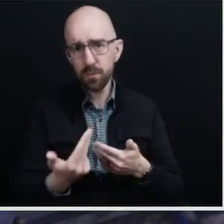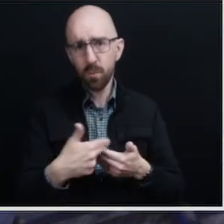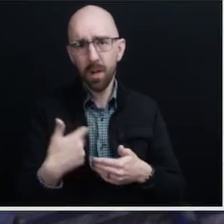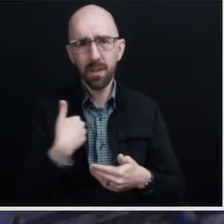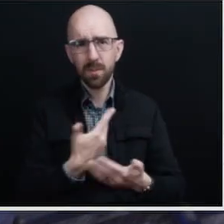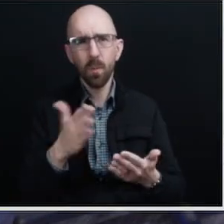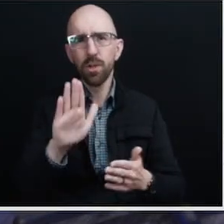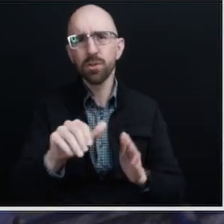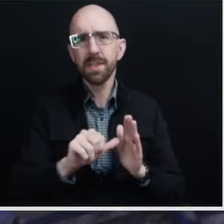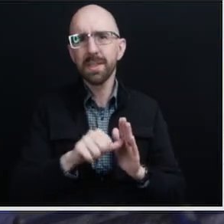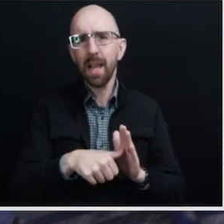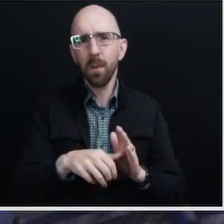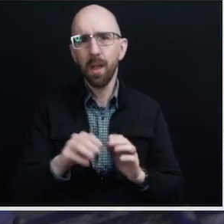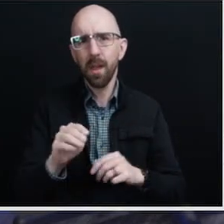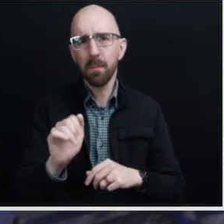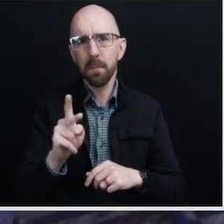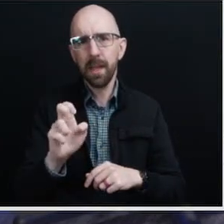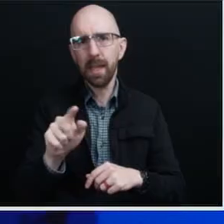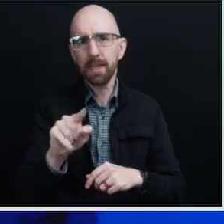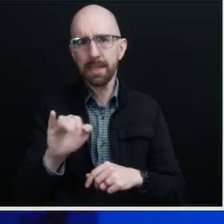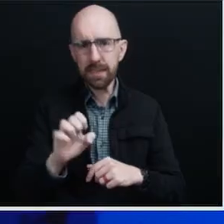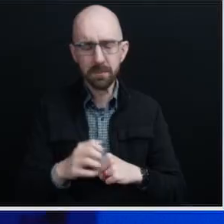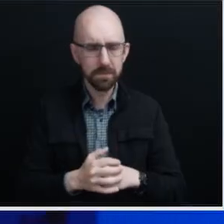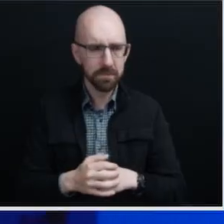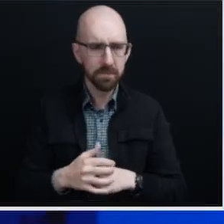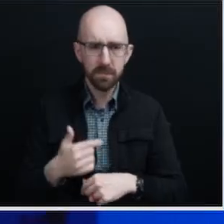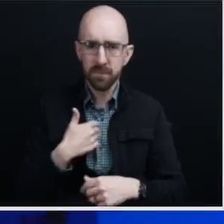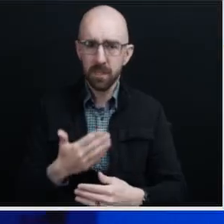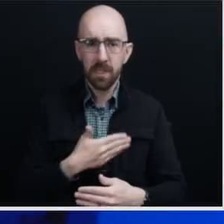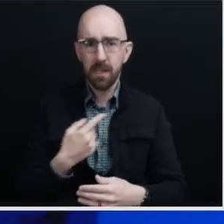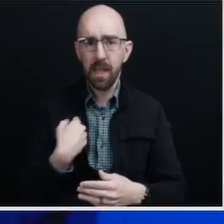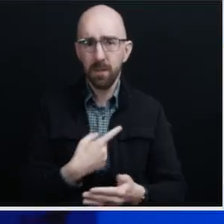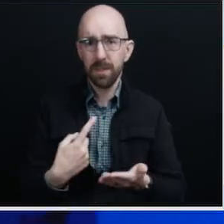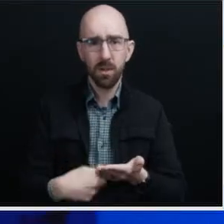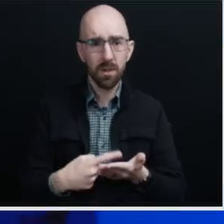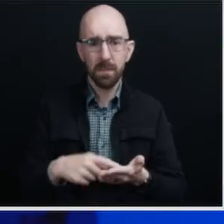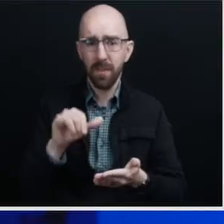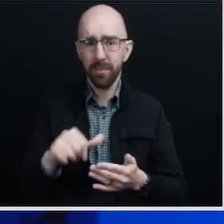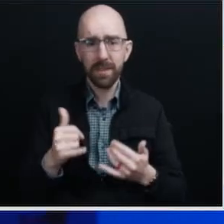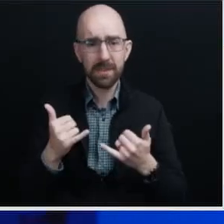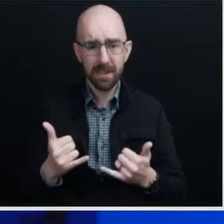conversation? Oh, I'm just so glad we we talked about this today because I like you said earlier,